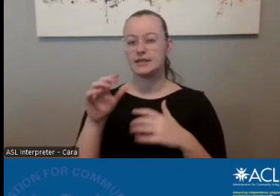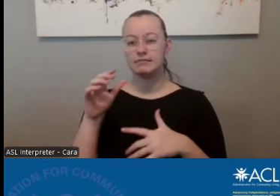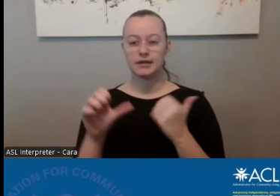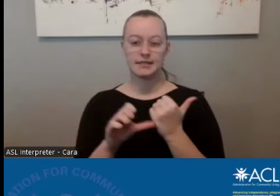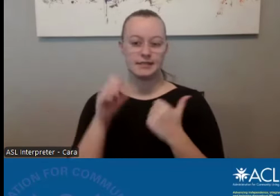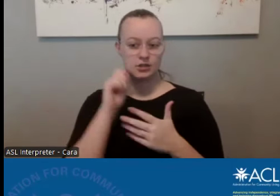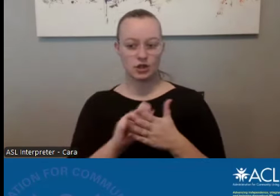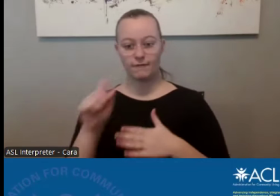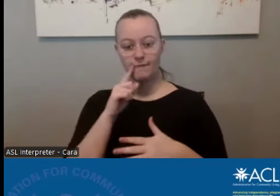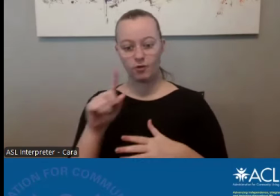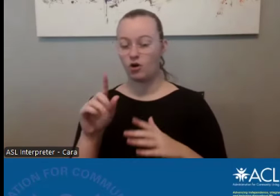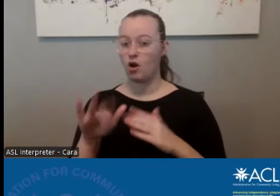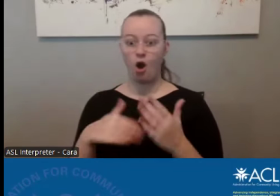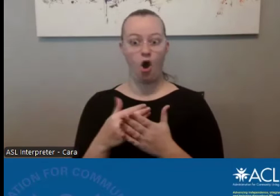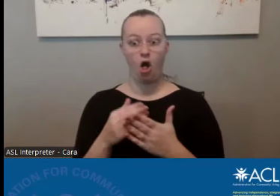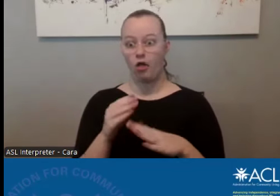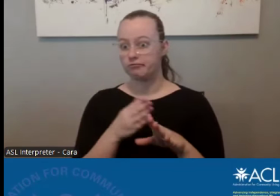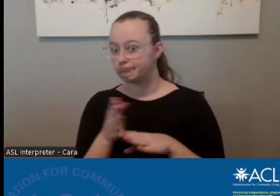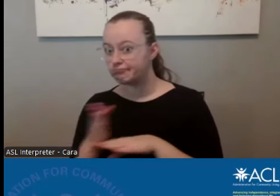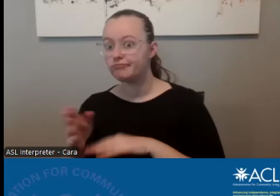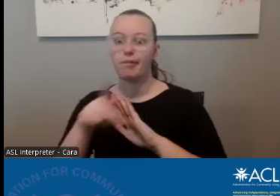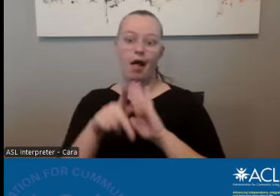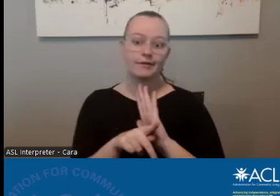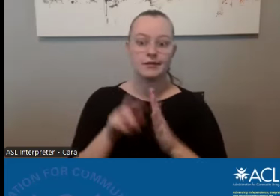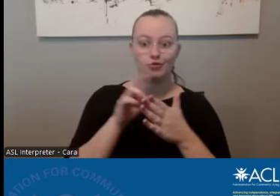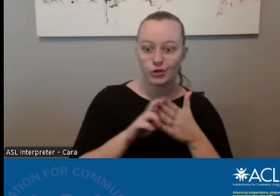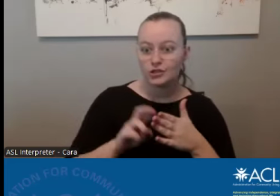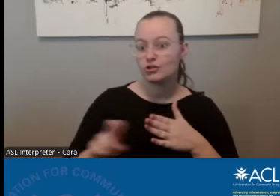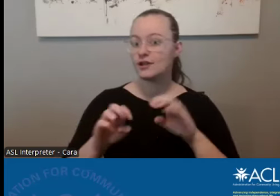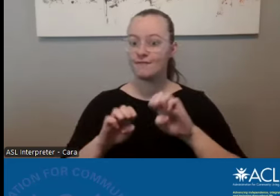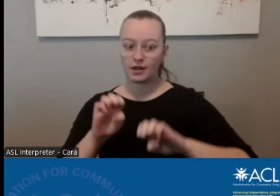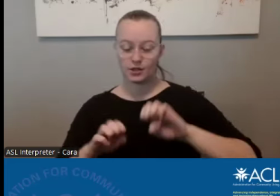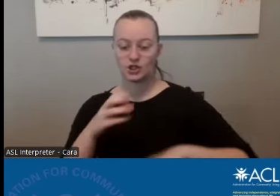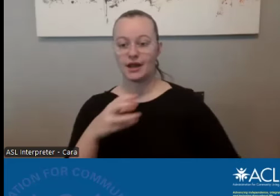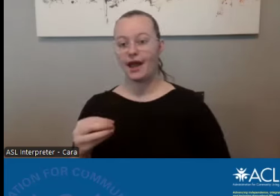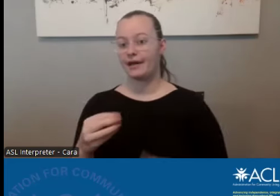of legislation, policy, research, evaluation, and intergovernmental matters.